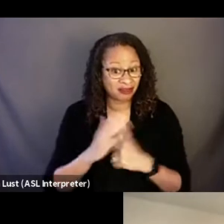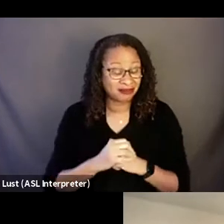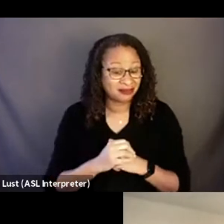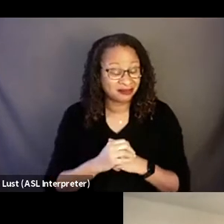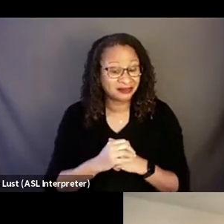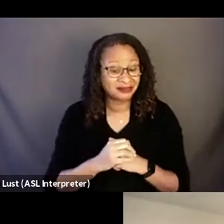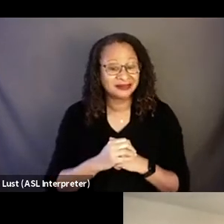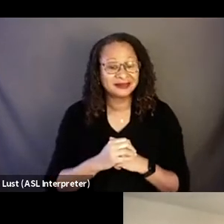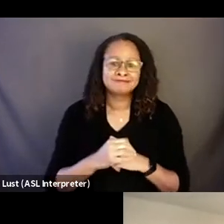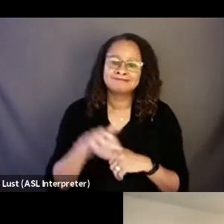Yeah.